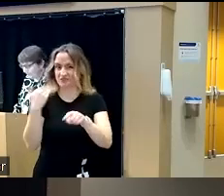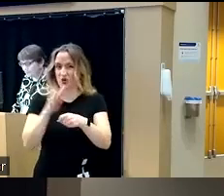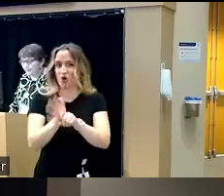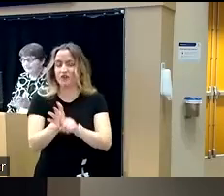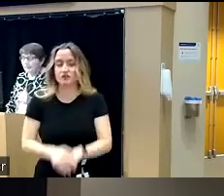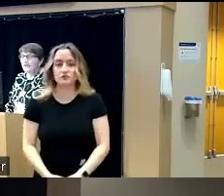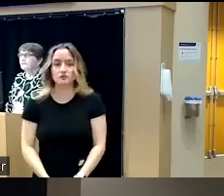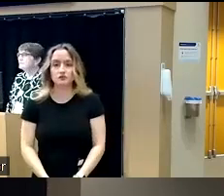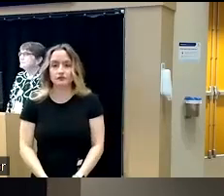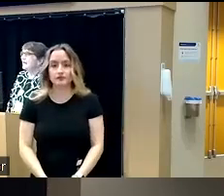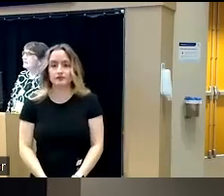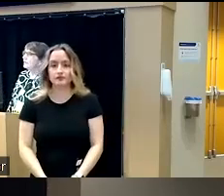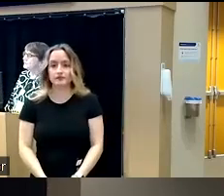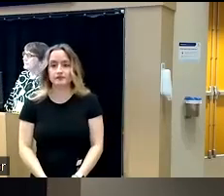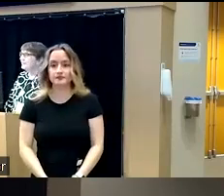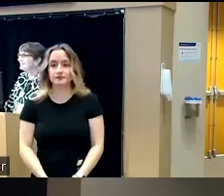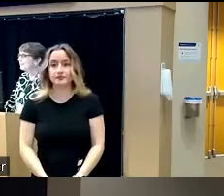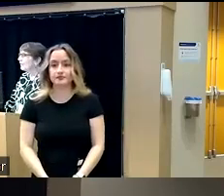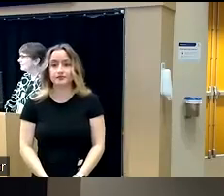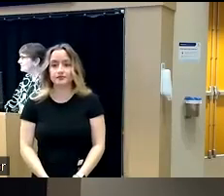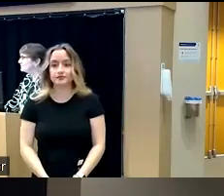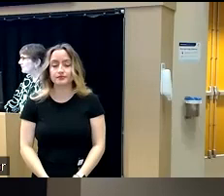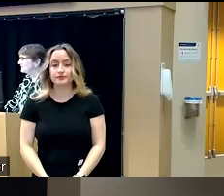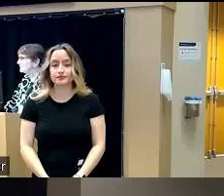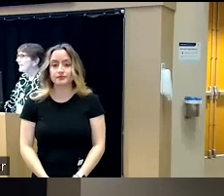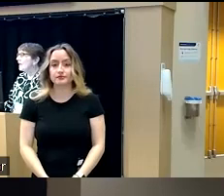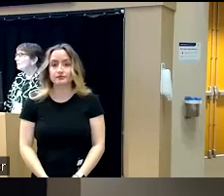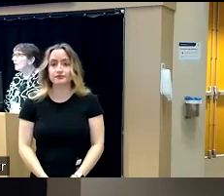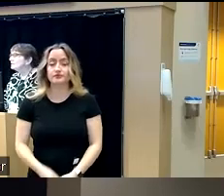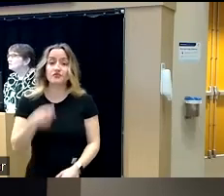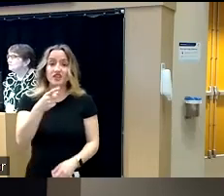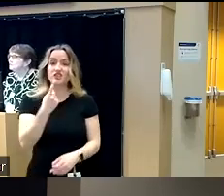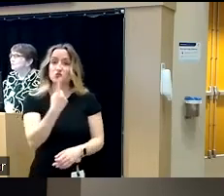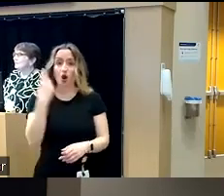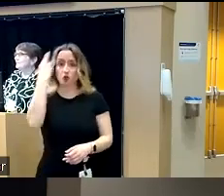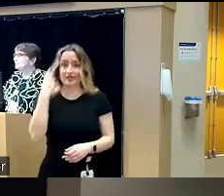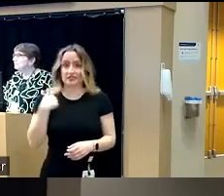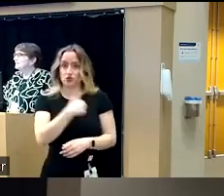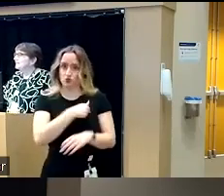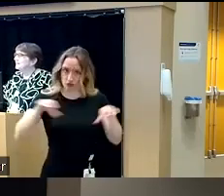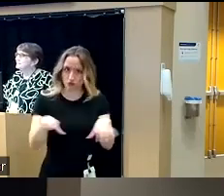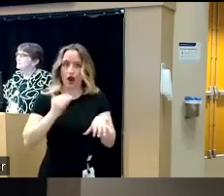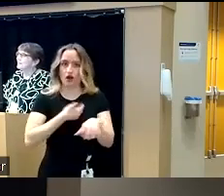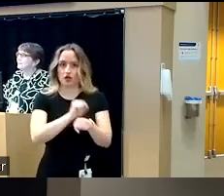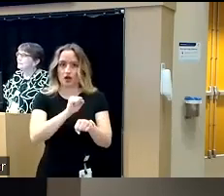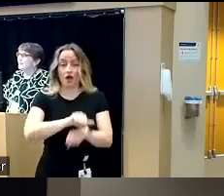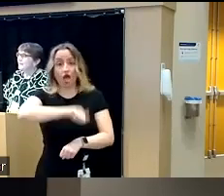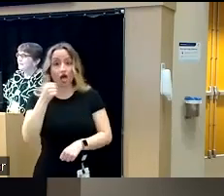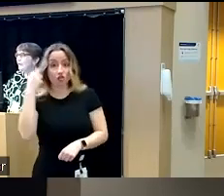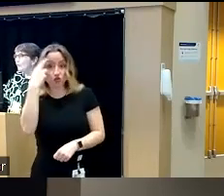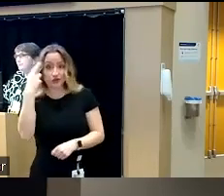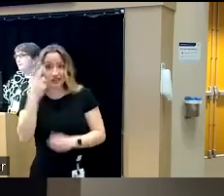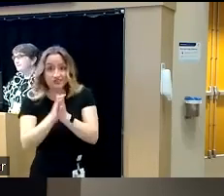um anyway this is not only why we do what we do we also do what we do because of the hope